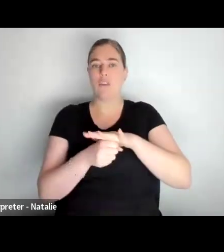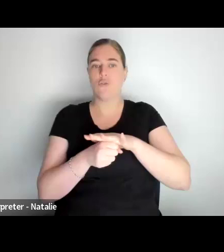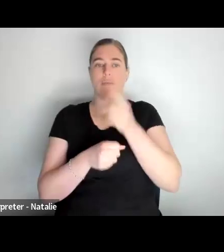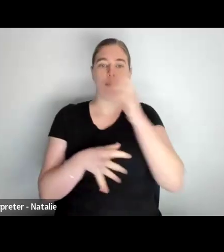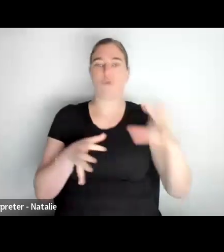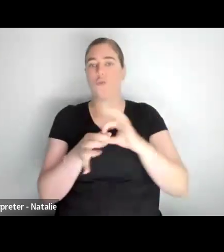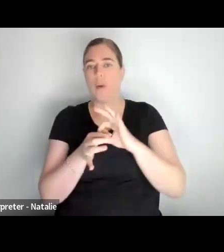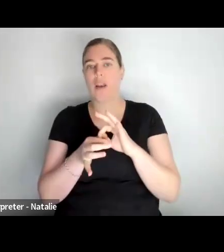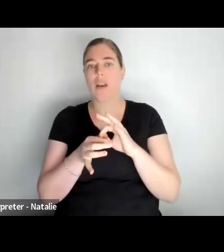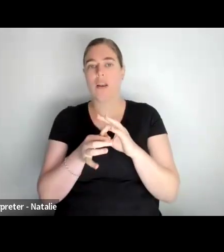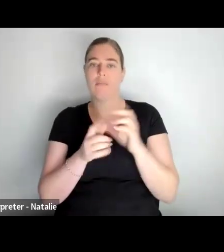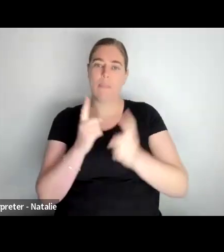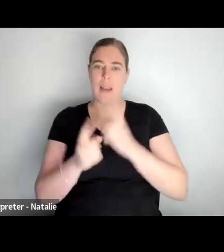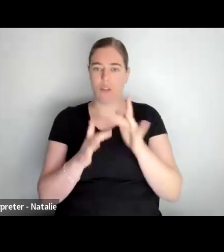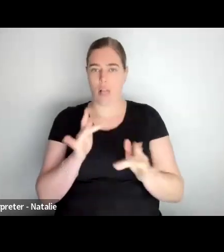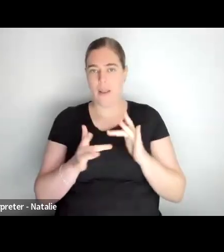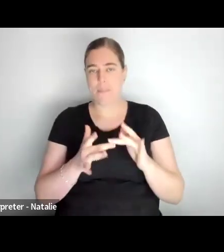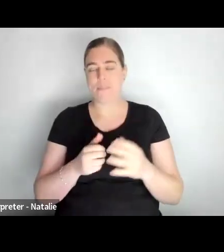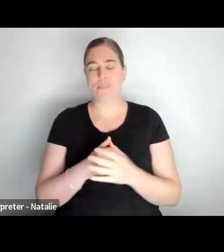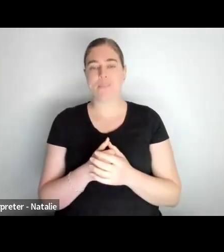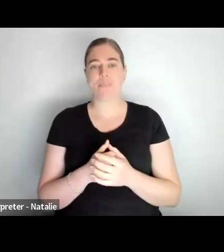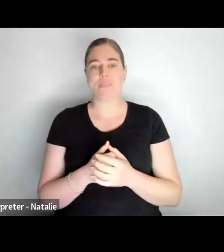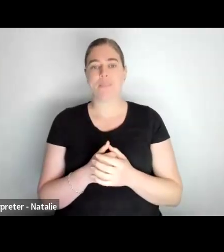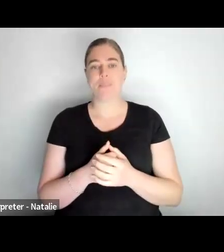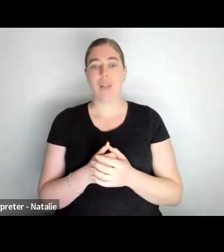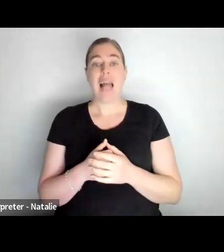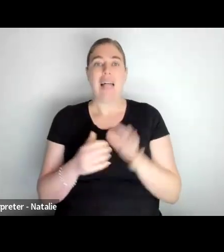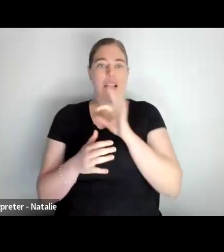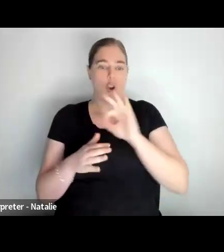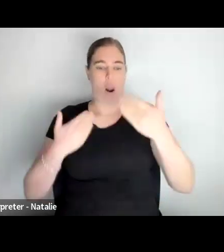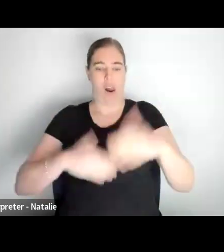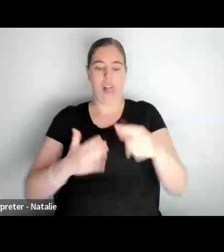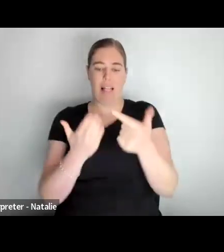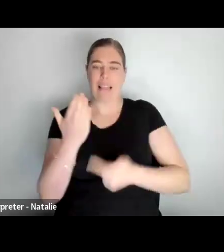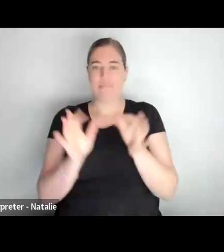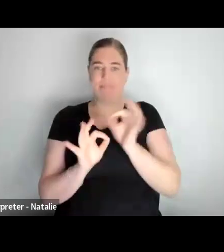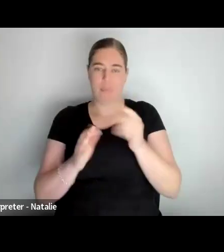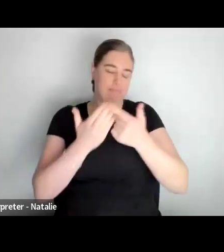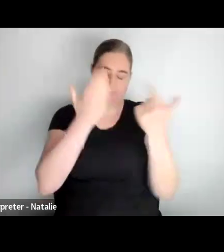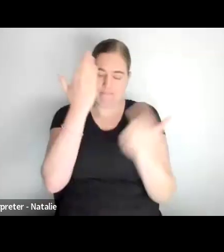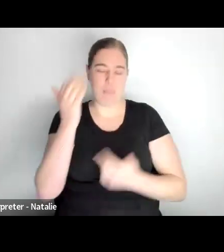from. That's not an exhaustive list. We are always interested in finding out new ways we